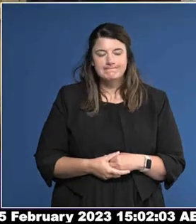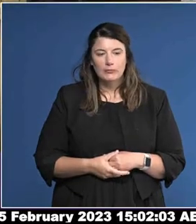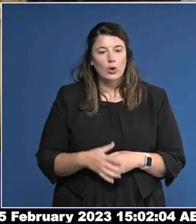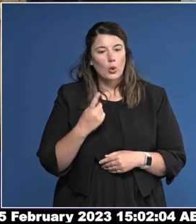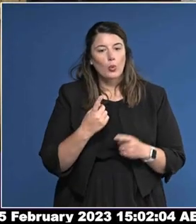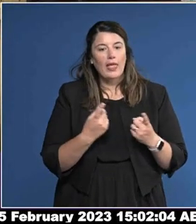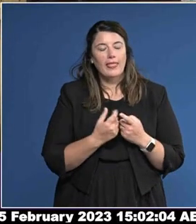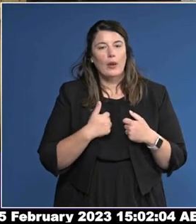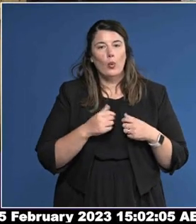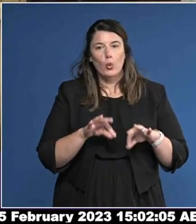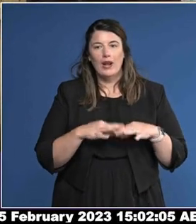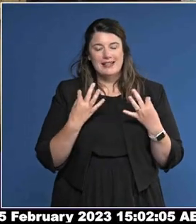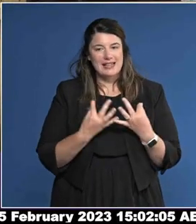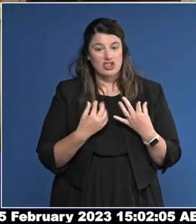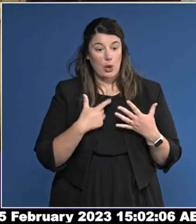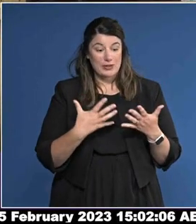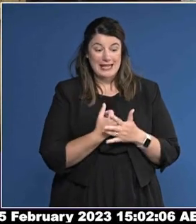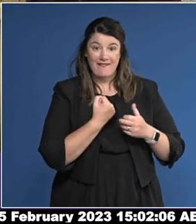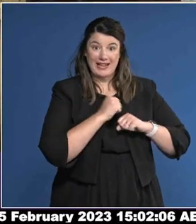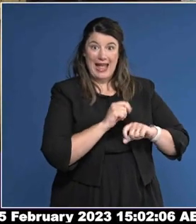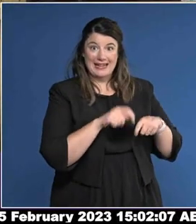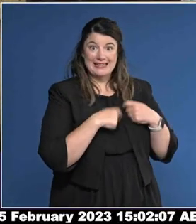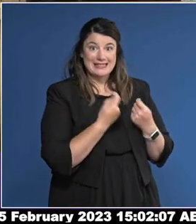safeguarding team actually reviews all reportable incidents.